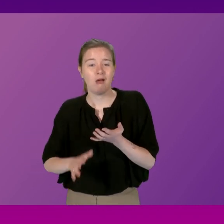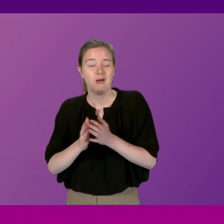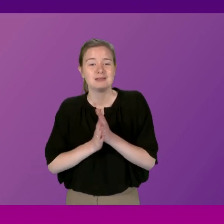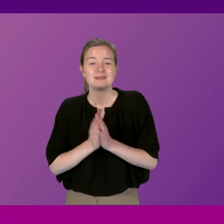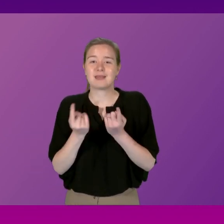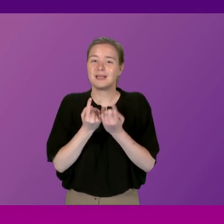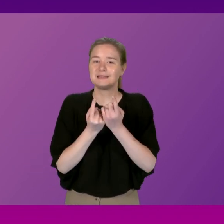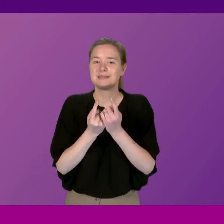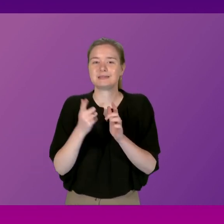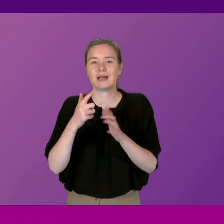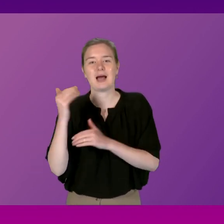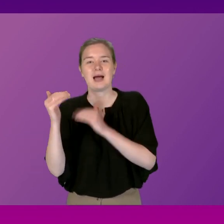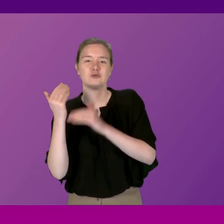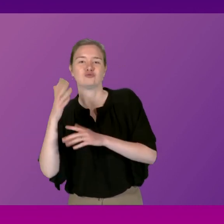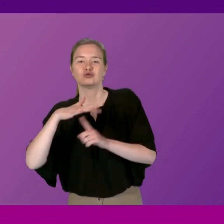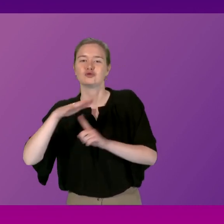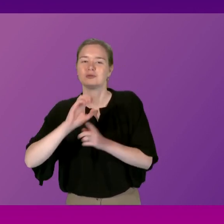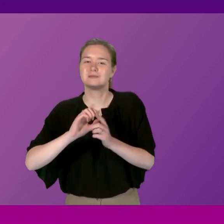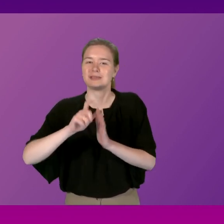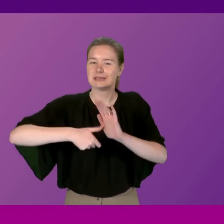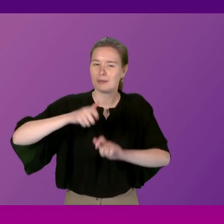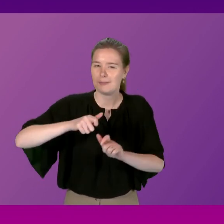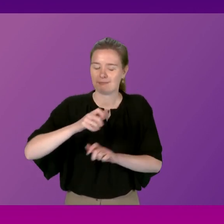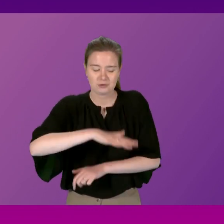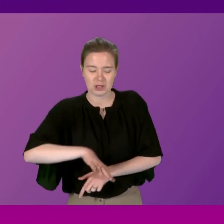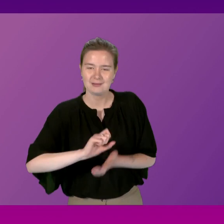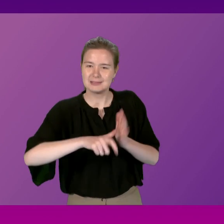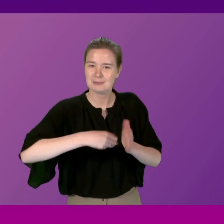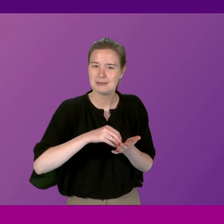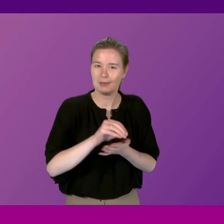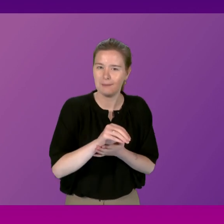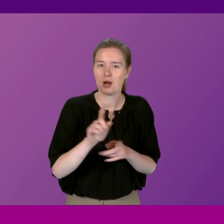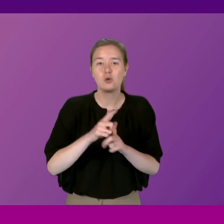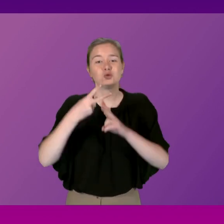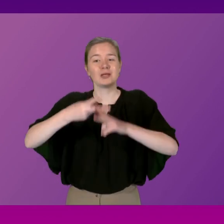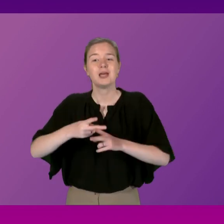the adult disability payment, the child disability payment and the carer support payment from